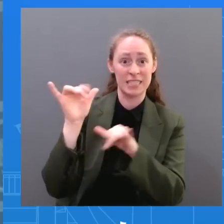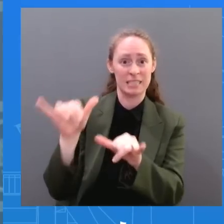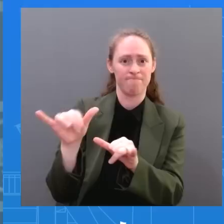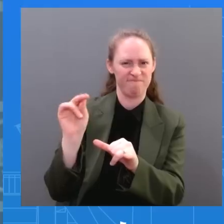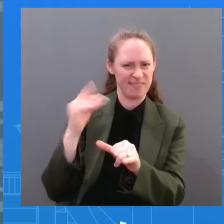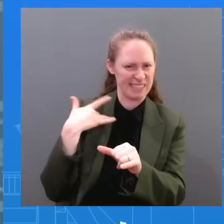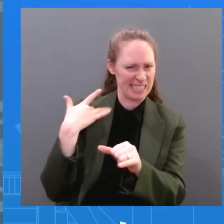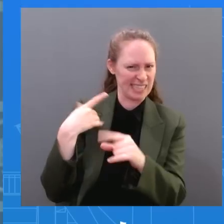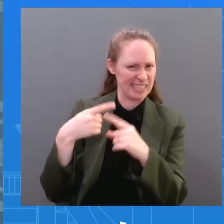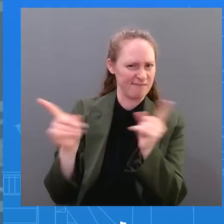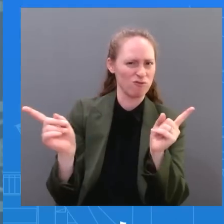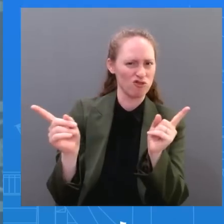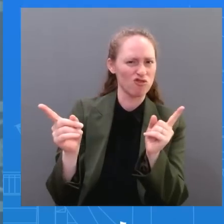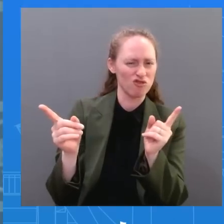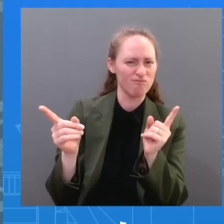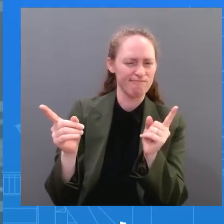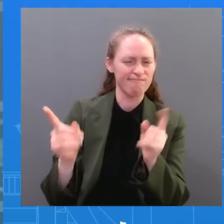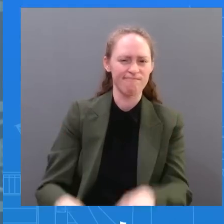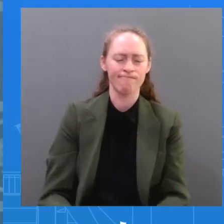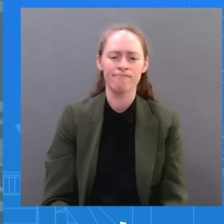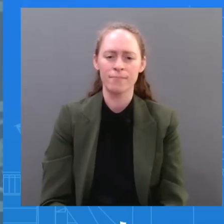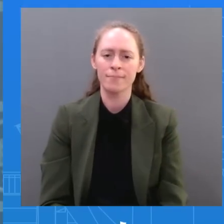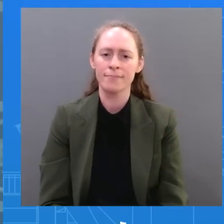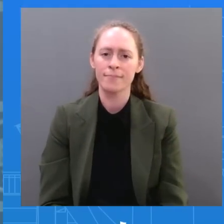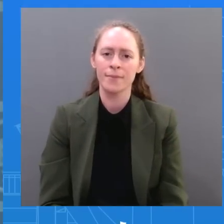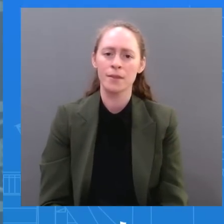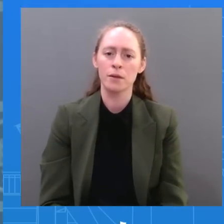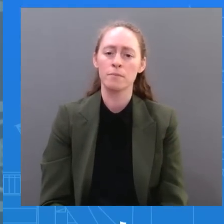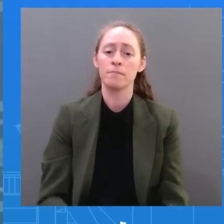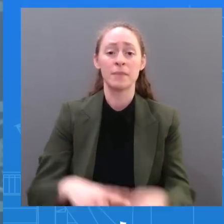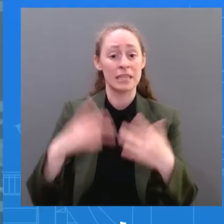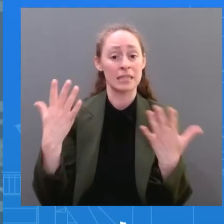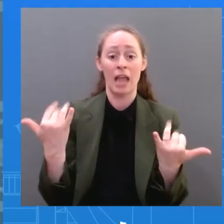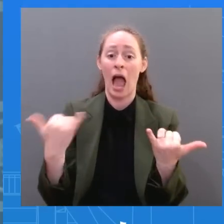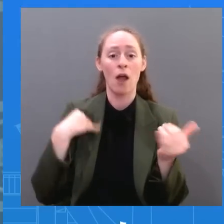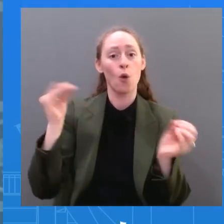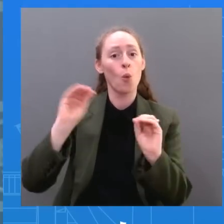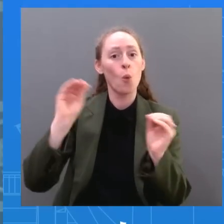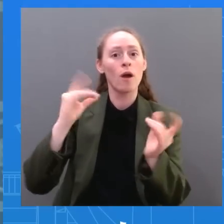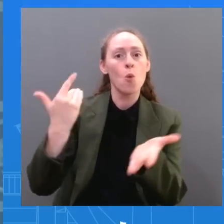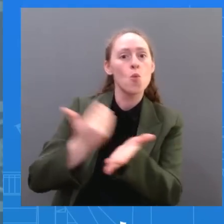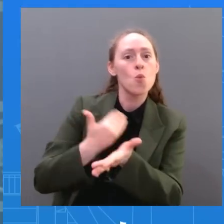I just -- I don't have anything to share about what -- if he's going to respond or what that would look like.